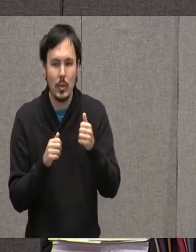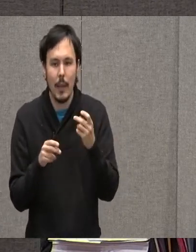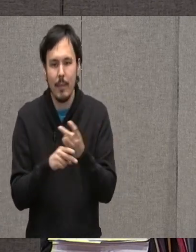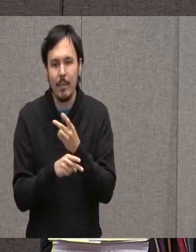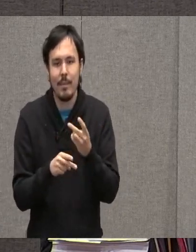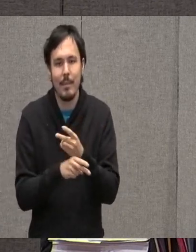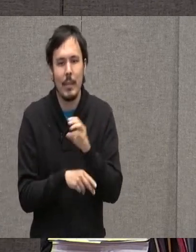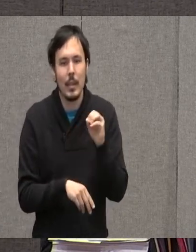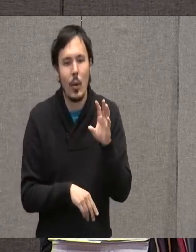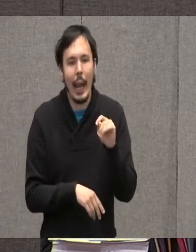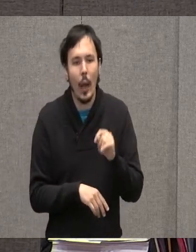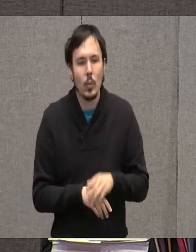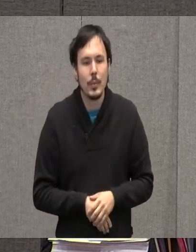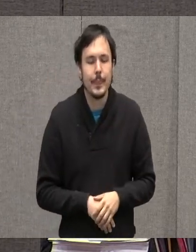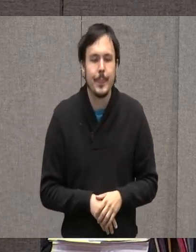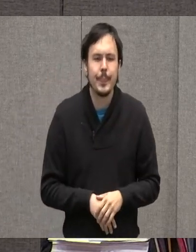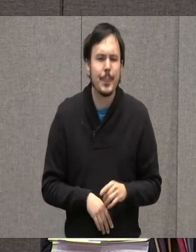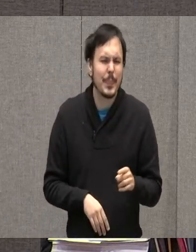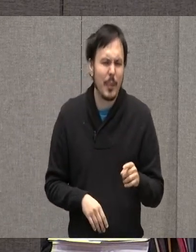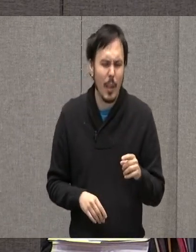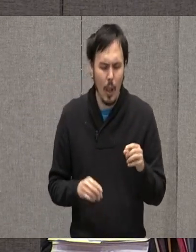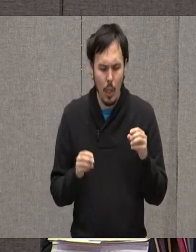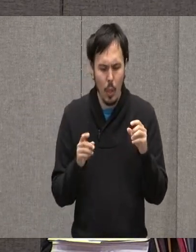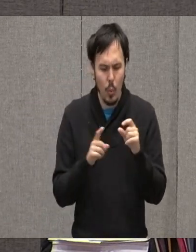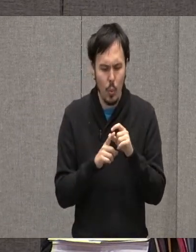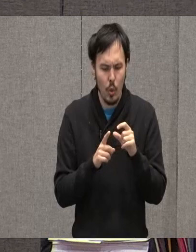So why do you think the words in all are important.